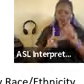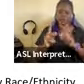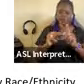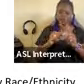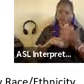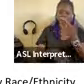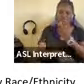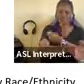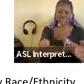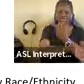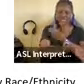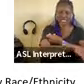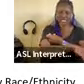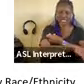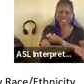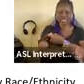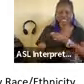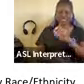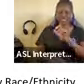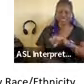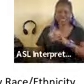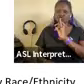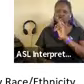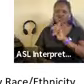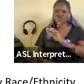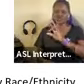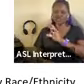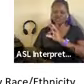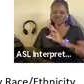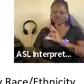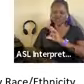and that's actually 77%, fully 6% partially.